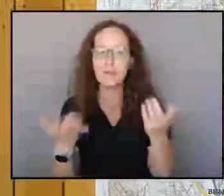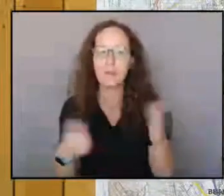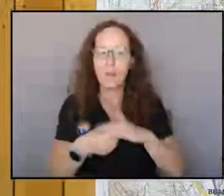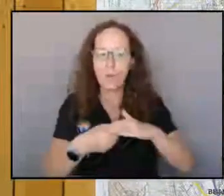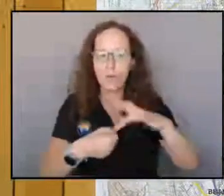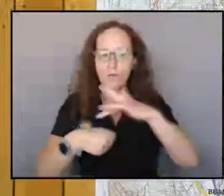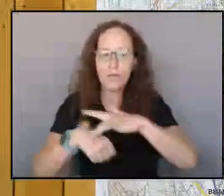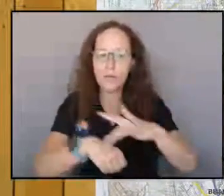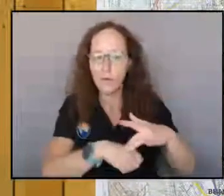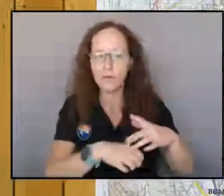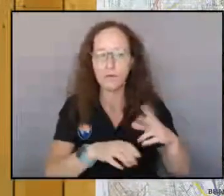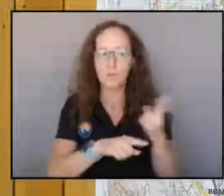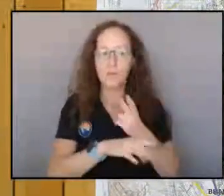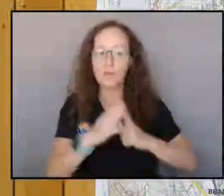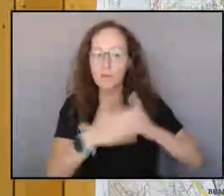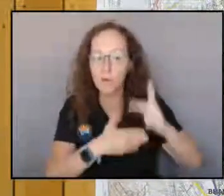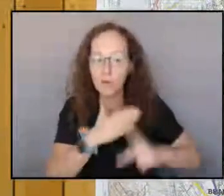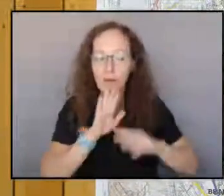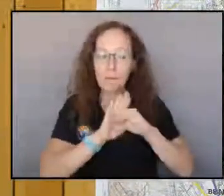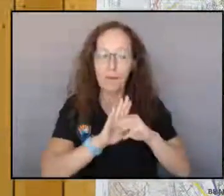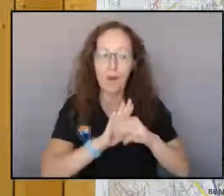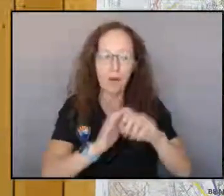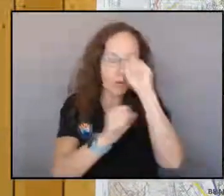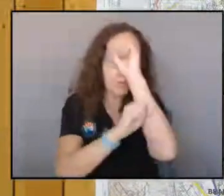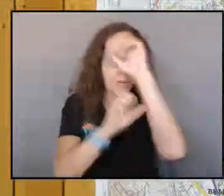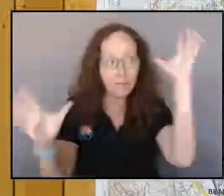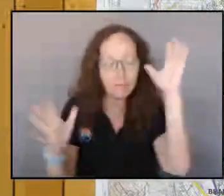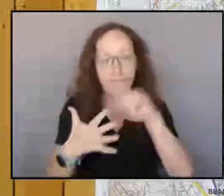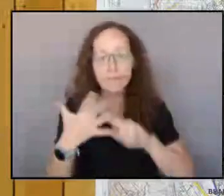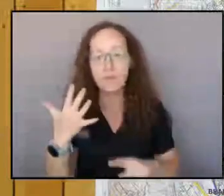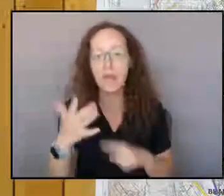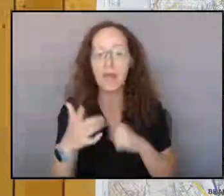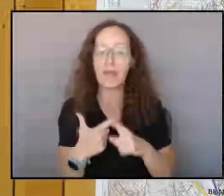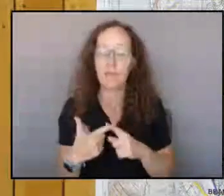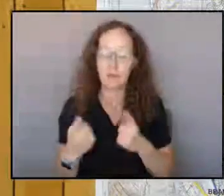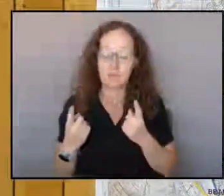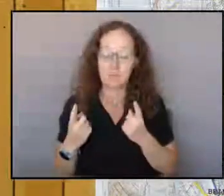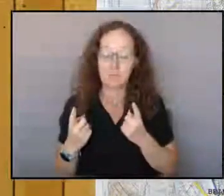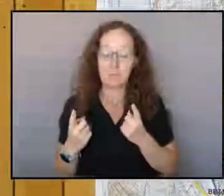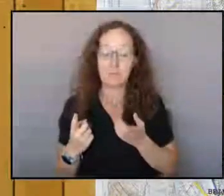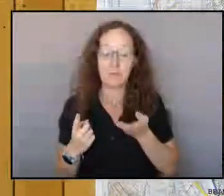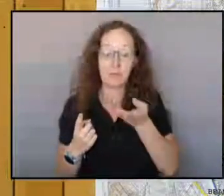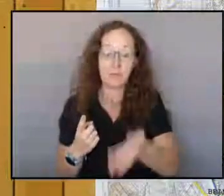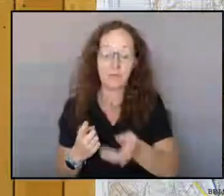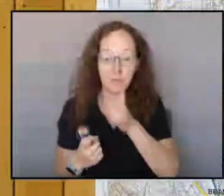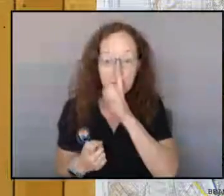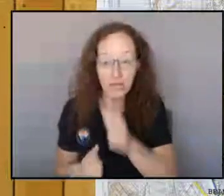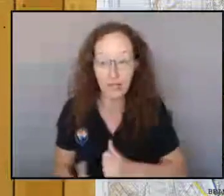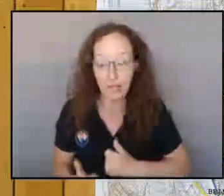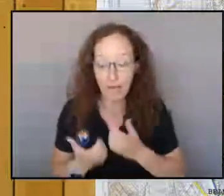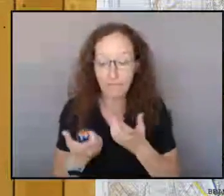CHANGE OUR TACTICS, WE HAVE GAMED OUT THE NEXT PLACE TO GO AND THE RESOURCES NECESSARY TO COMPLETE THE WORK.